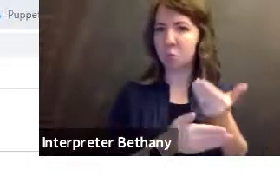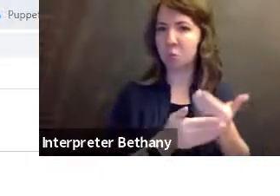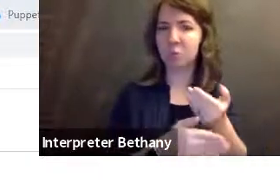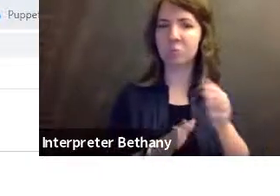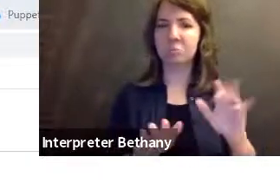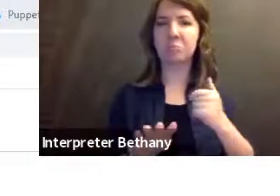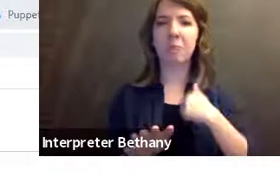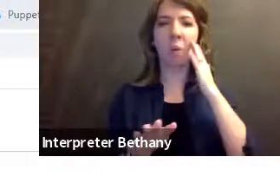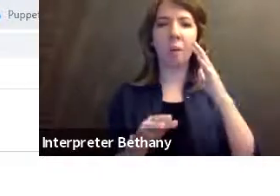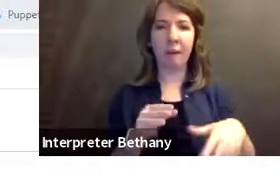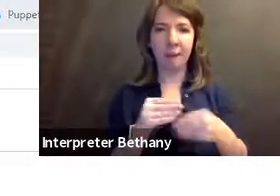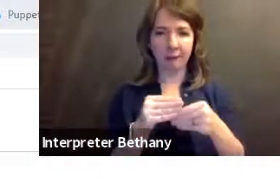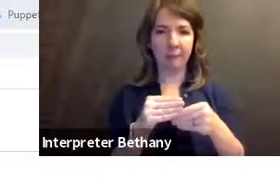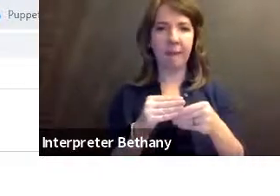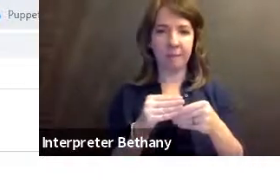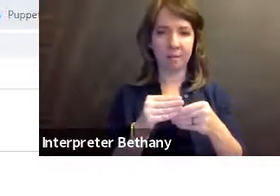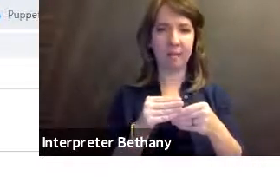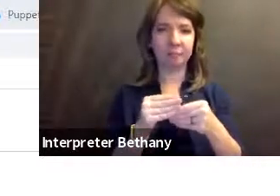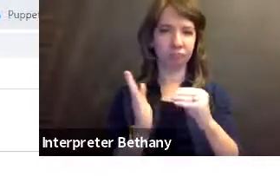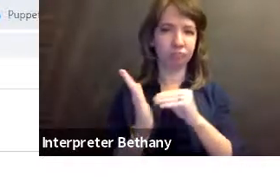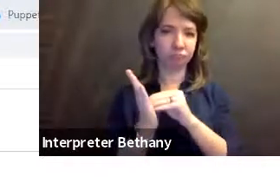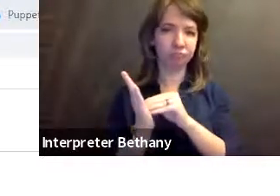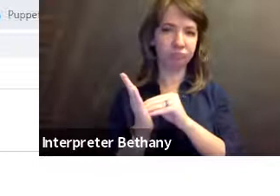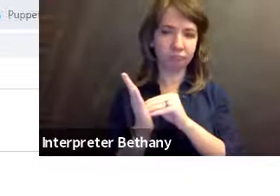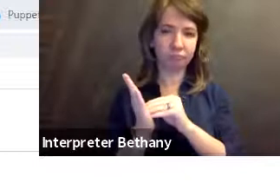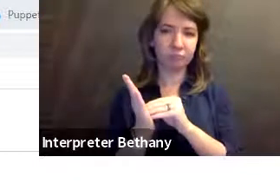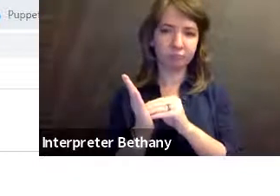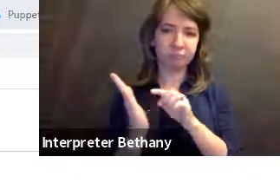Linda Kobashigawa: I'll add those to the common so